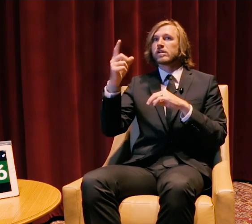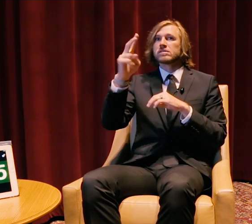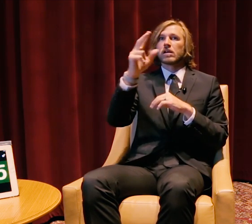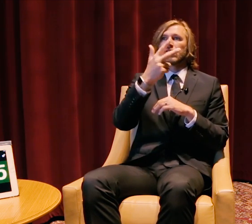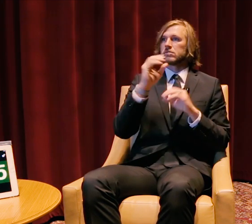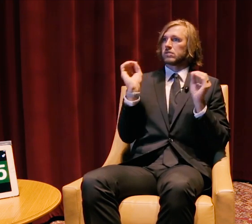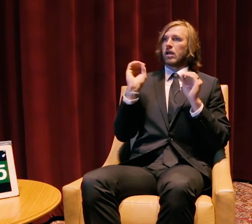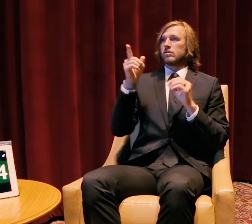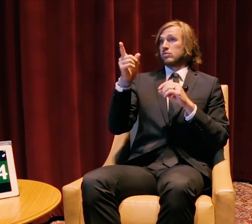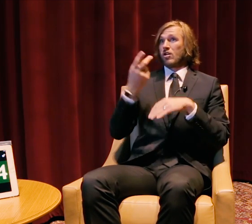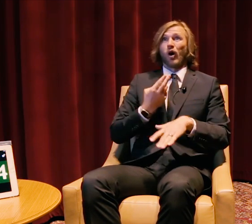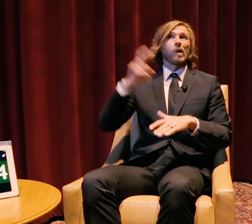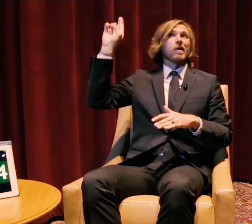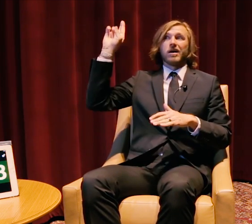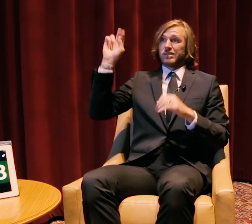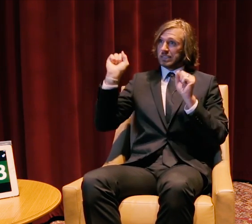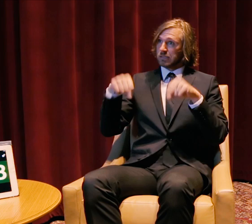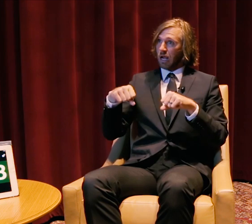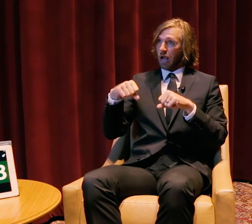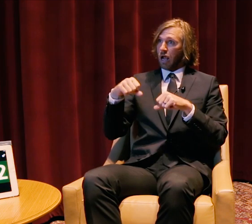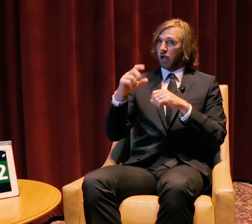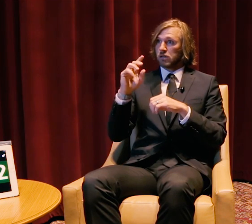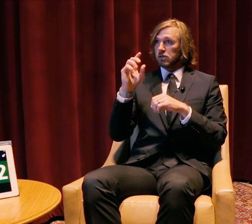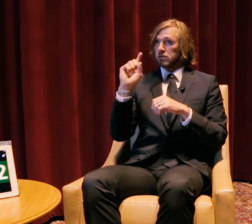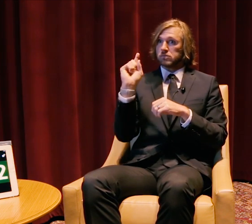you cannot hit a home run and score more than one run.